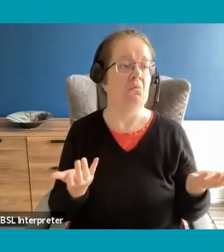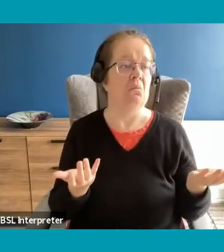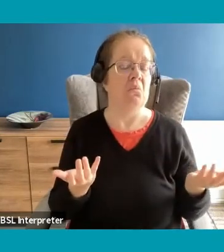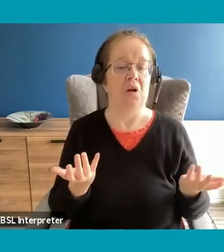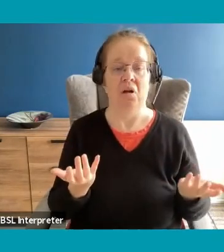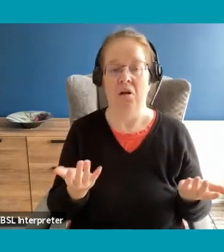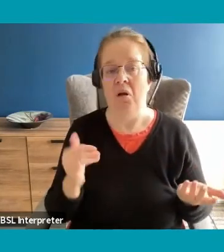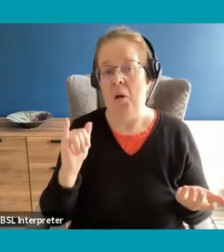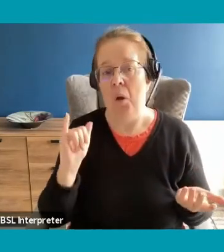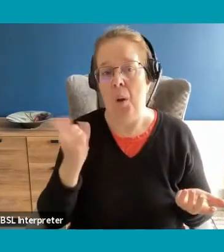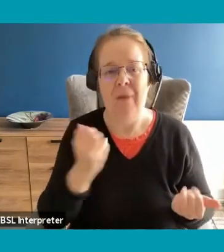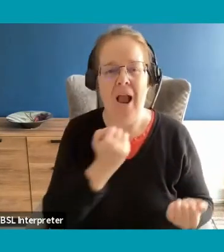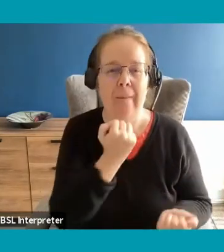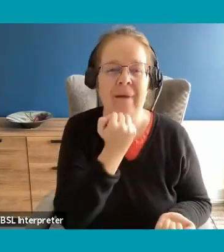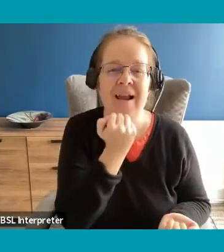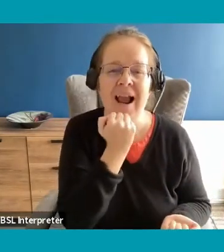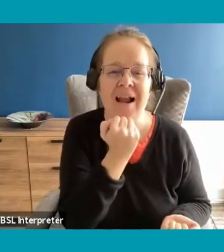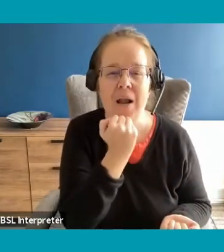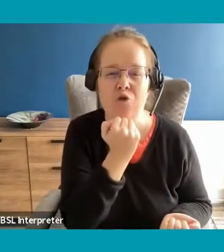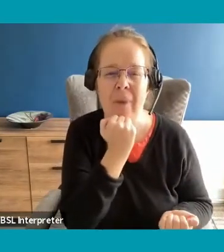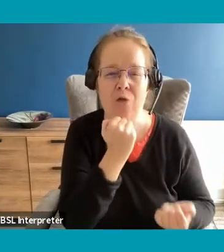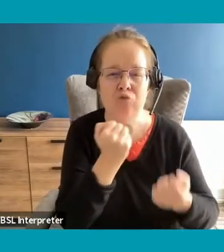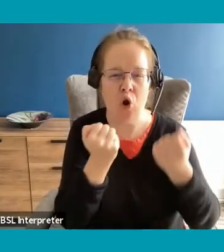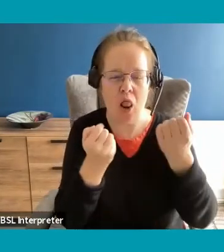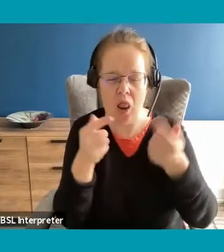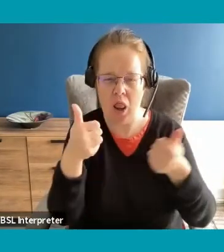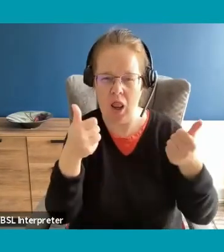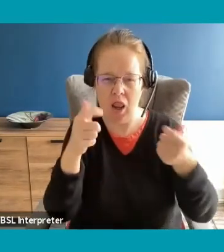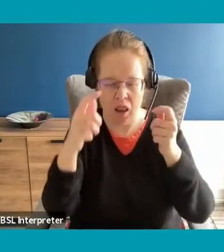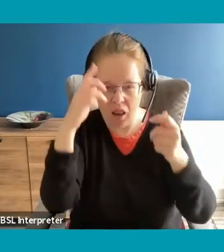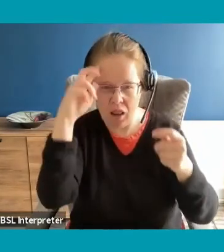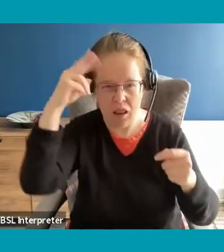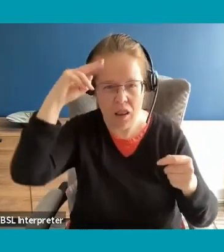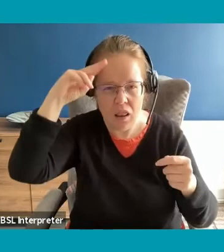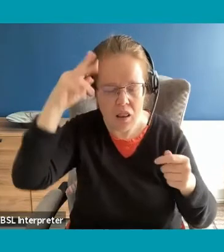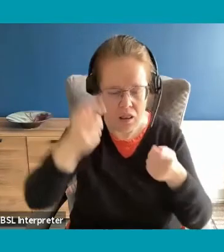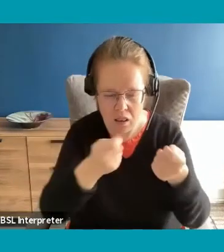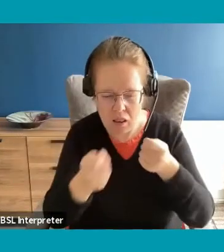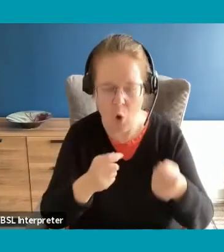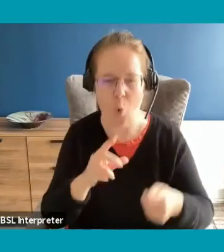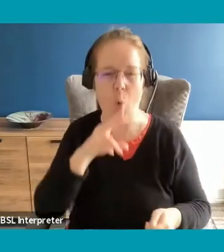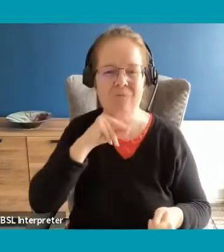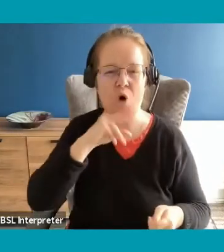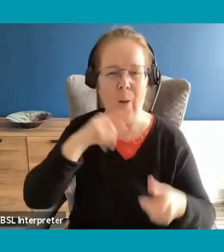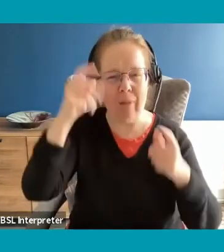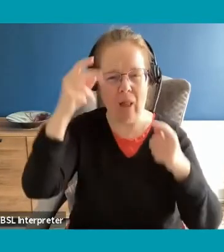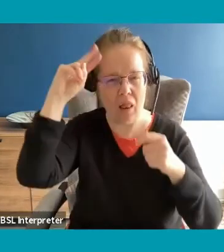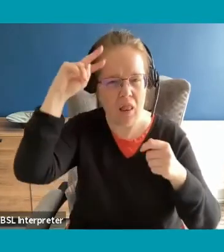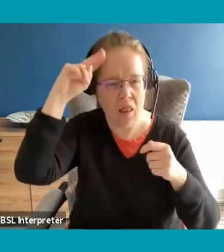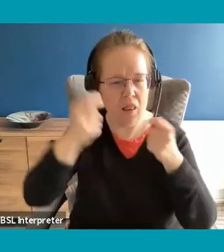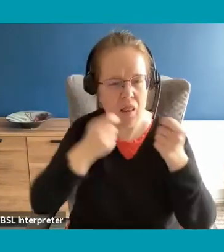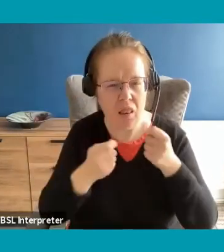like numerical reasoning or verbal reasoning test or things like that, and there could be some